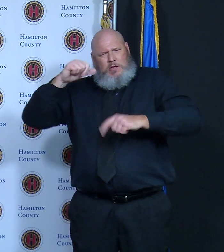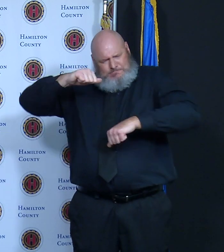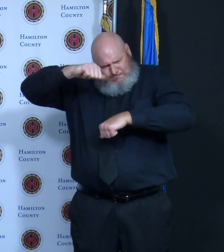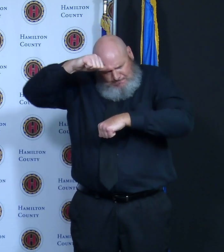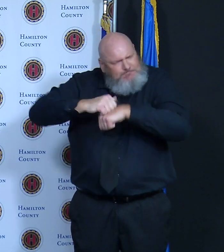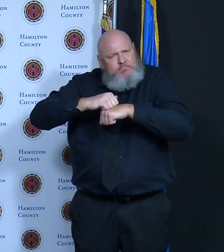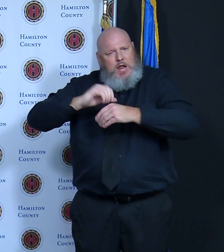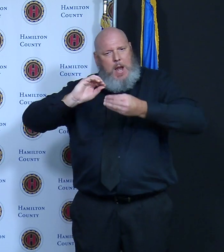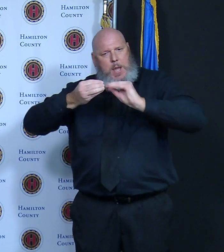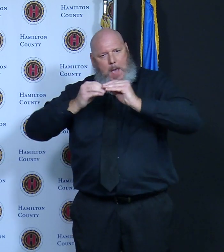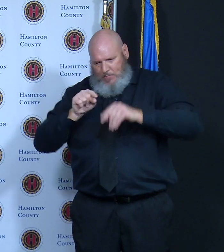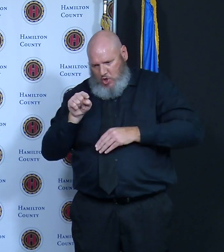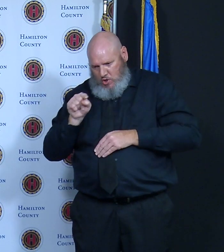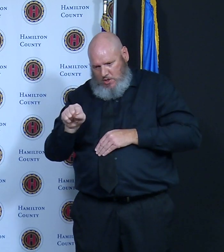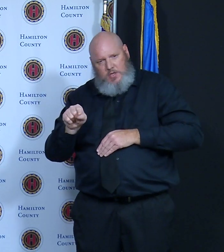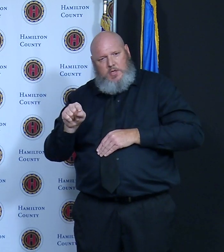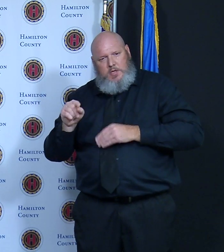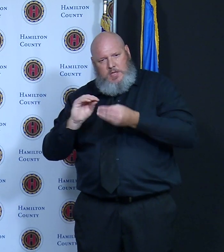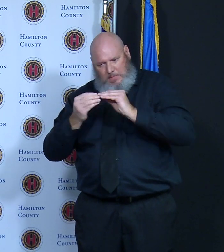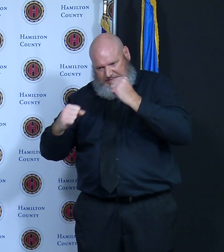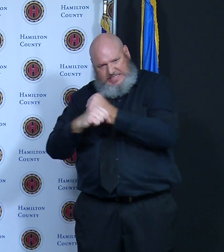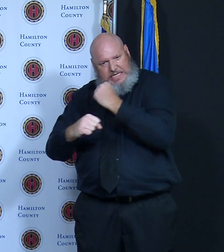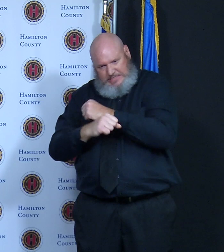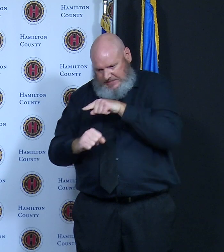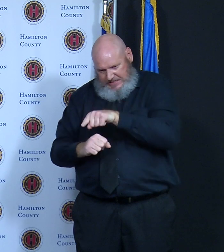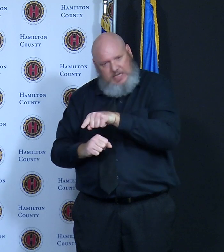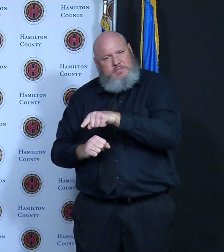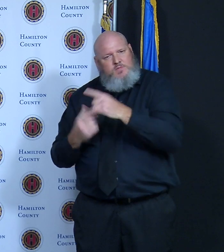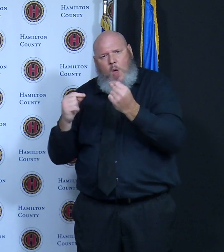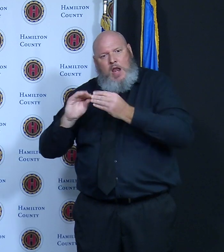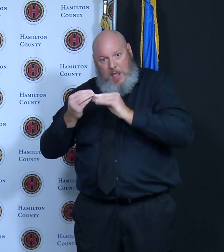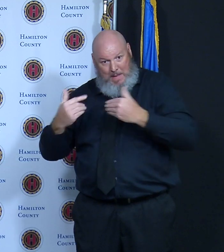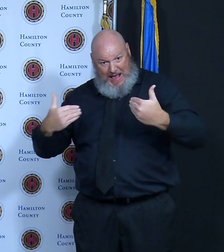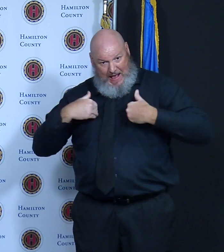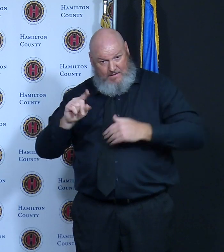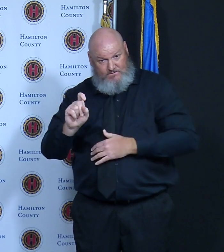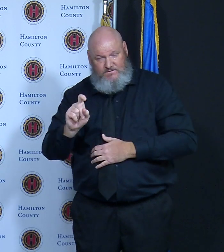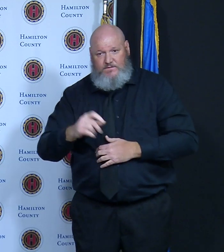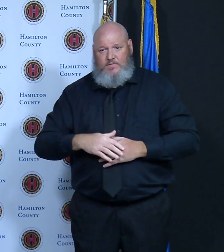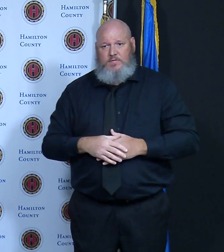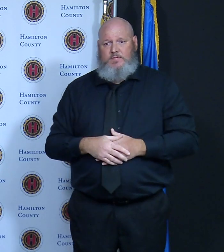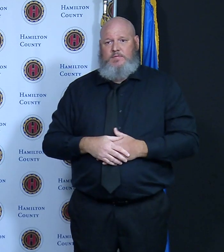if you're exhibiting symptoms call your doctor stay at home call your doctor and